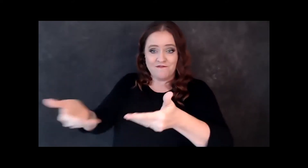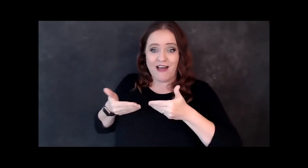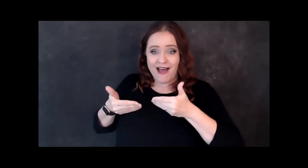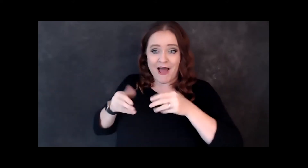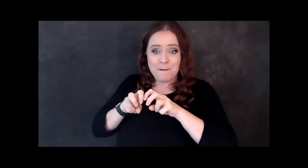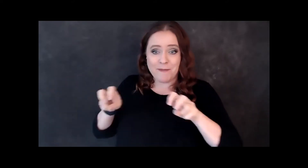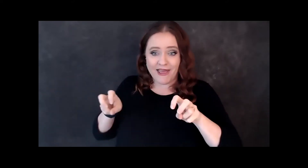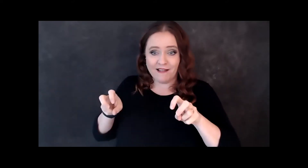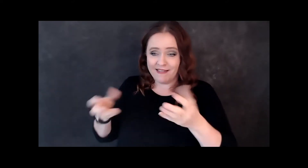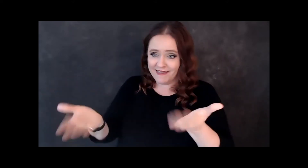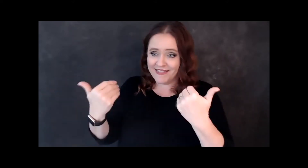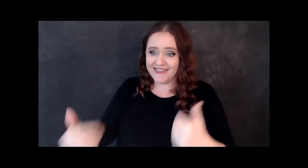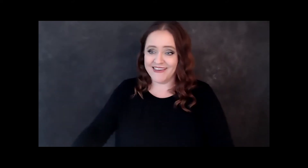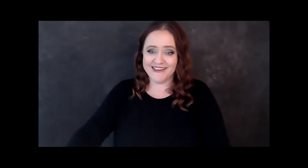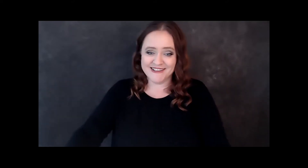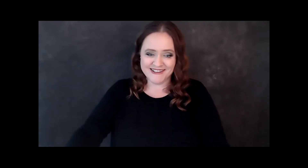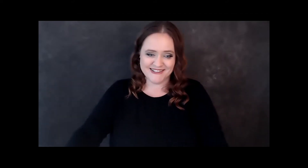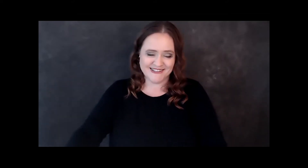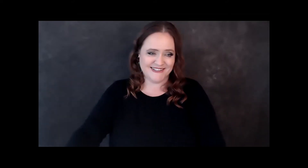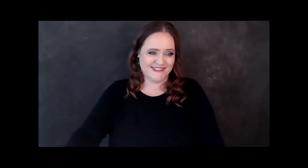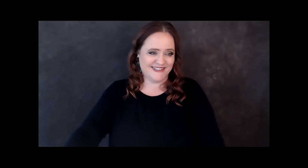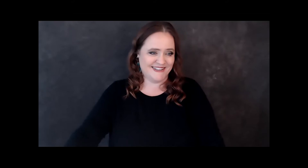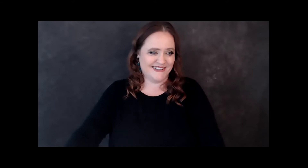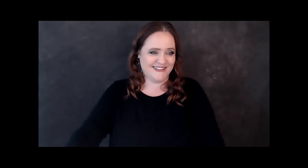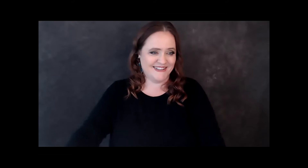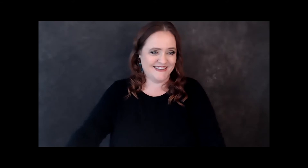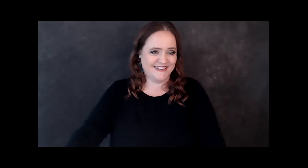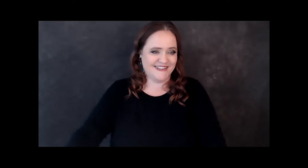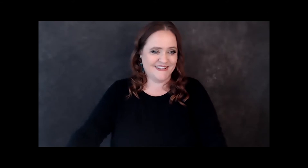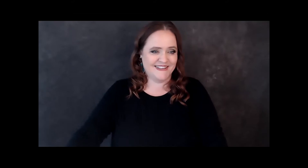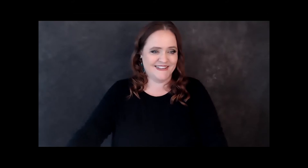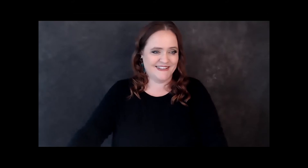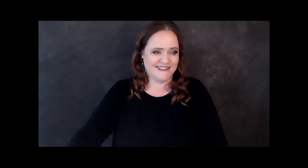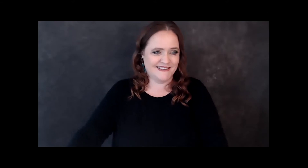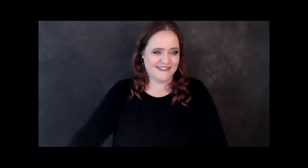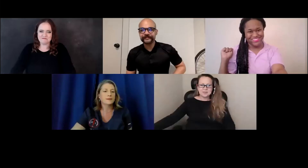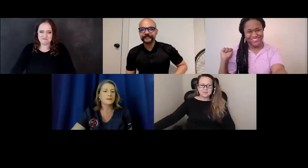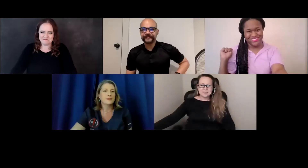So now we're ready to invite our panelists on the screen. Please join me.